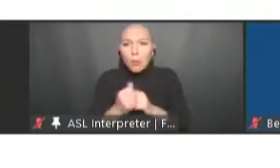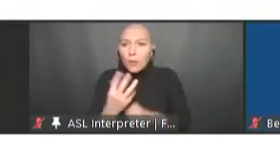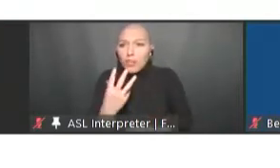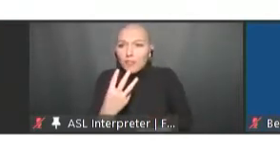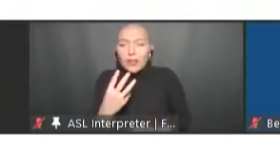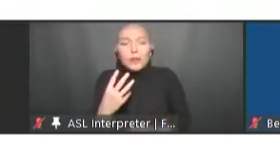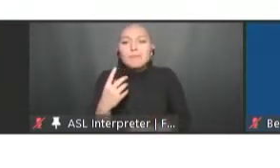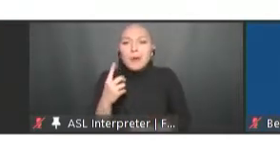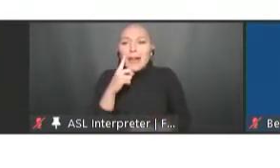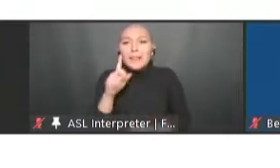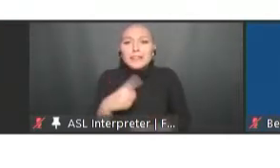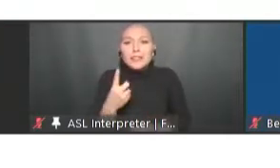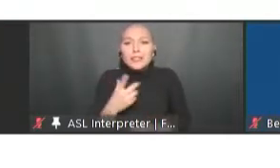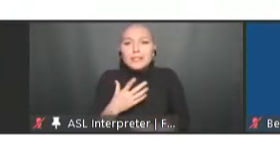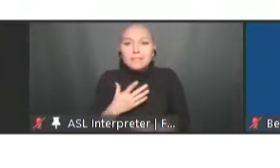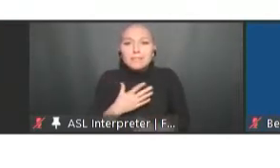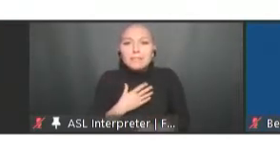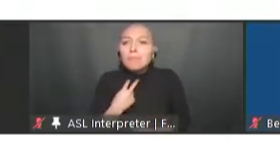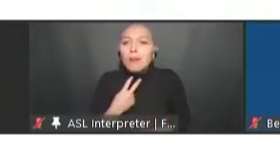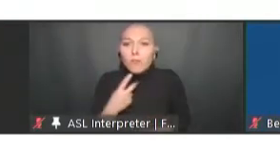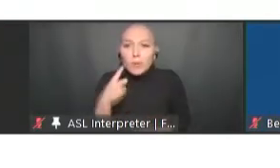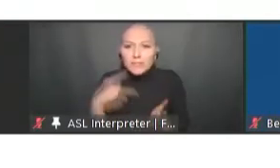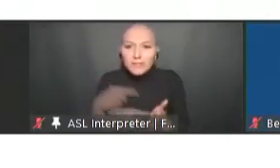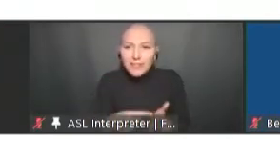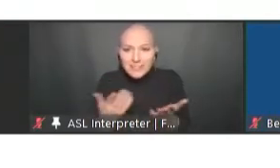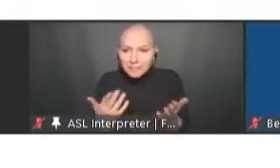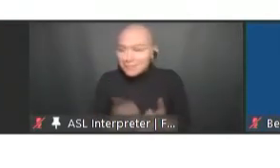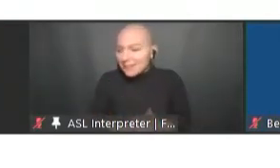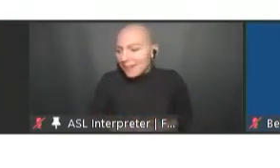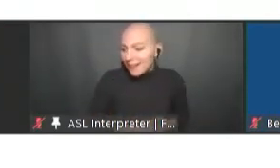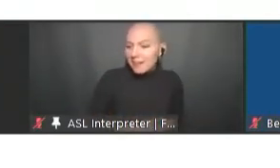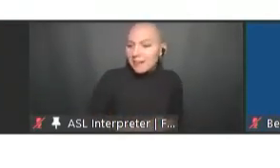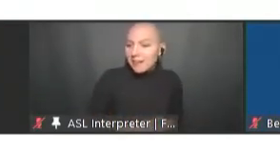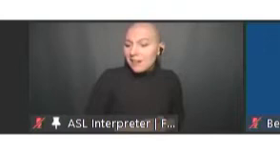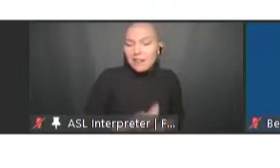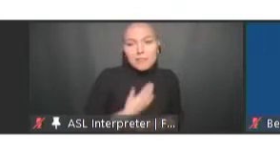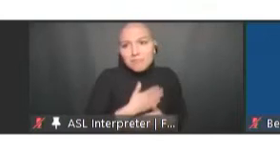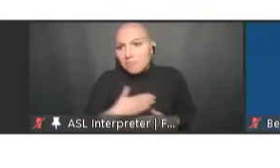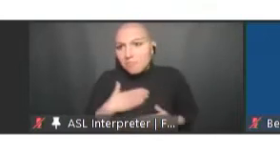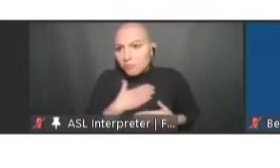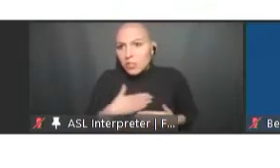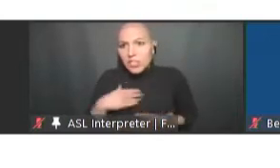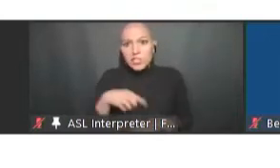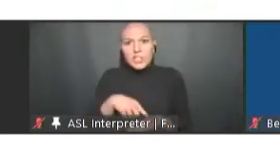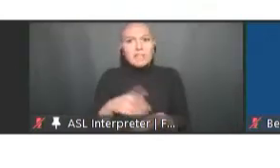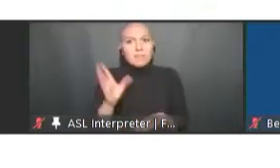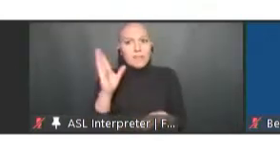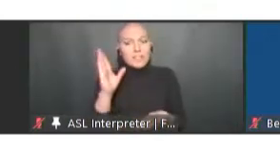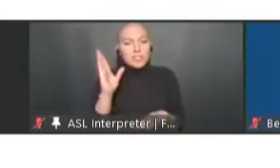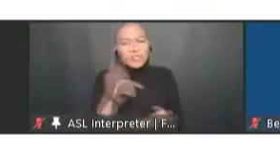for this. But really appreciate this presentation; I also find it to be extremely valuable on a